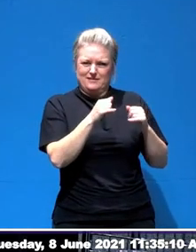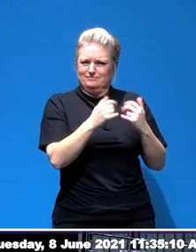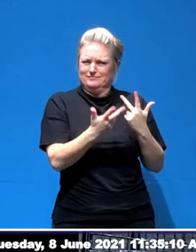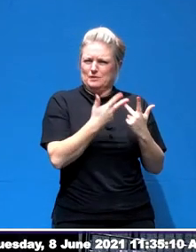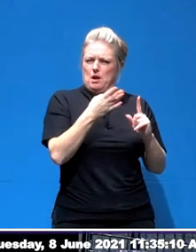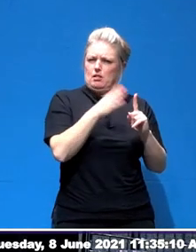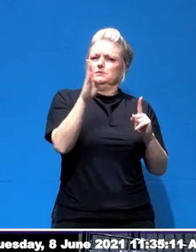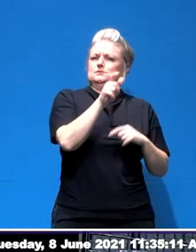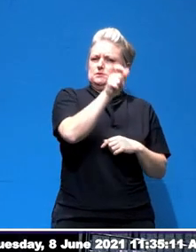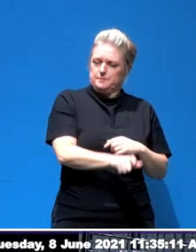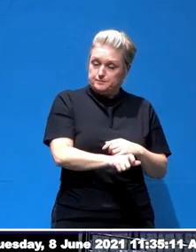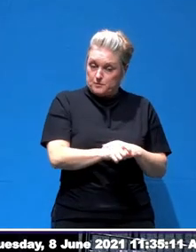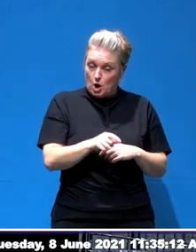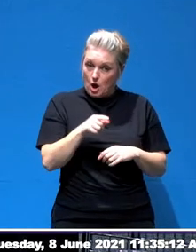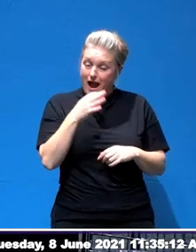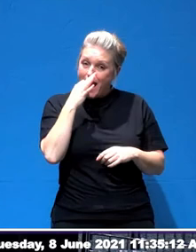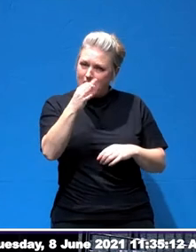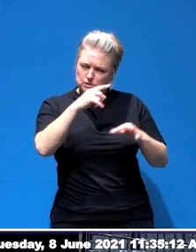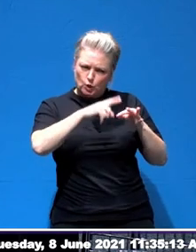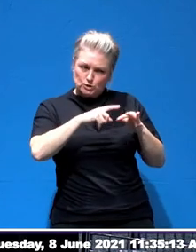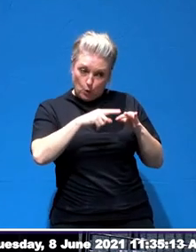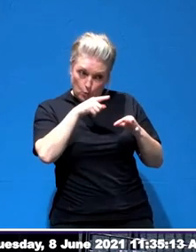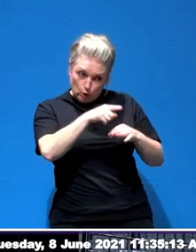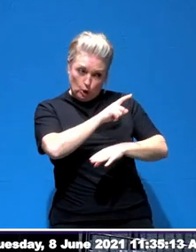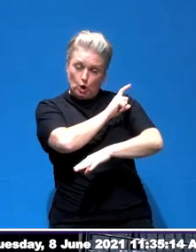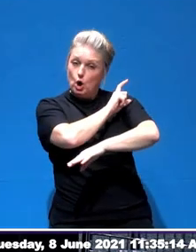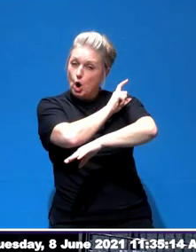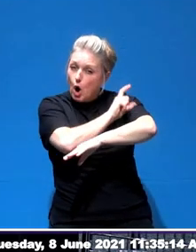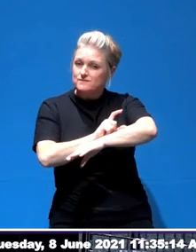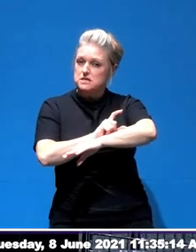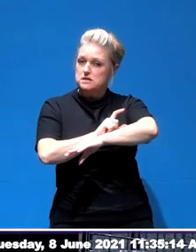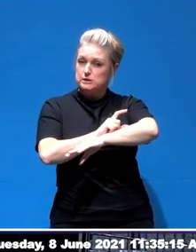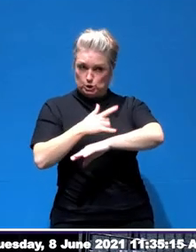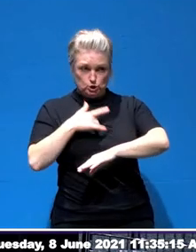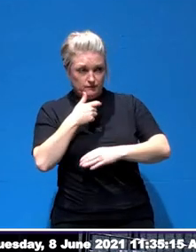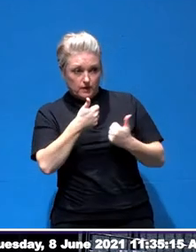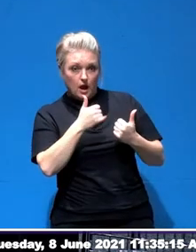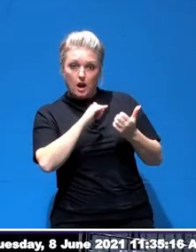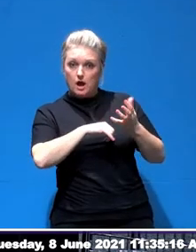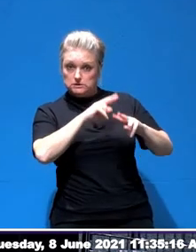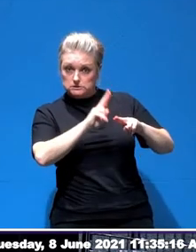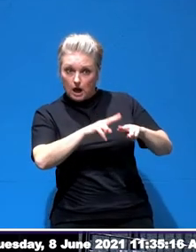How confident were you that the staff in the house were giving Daniel